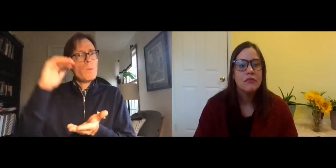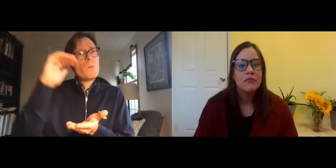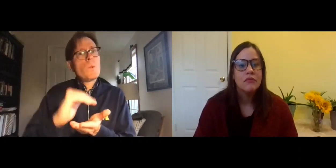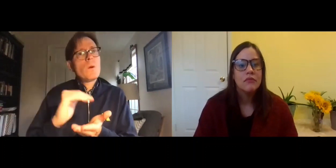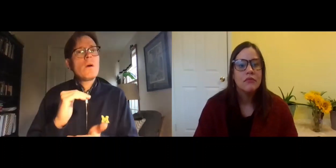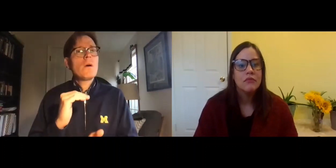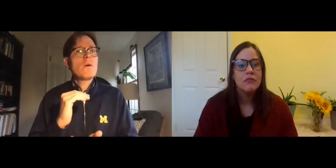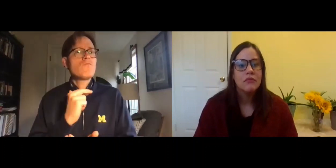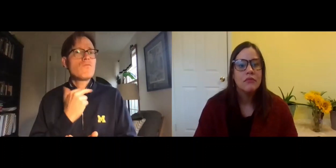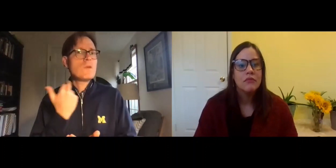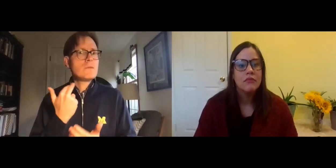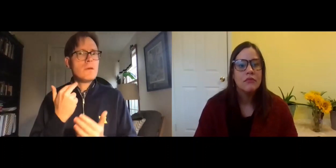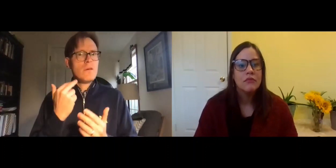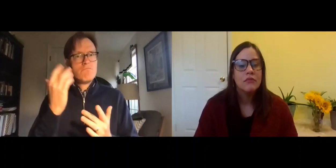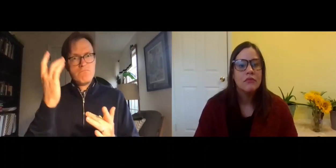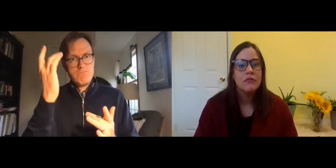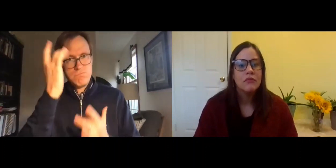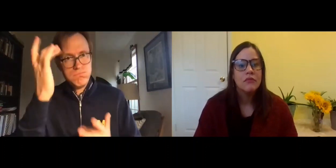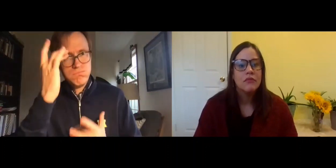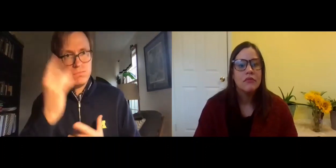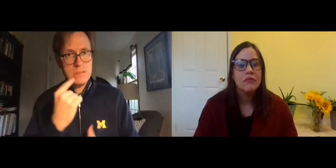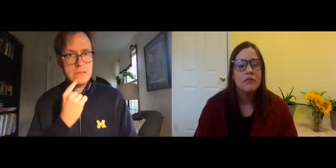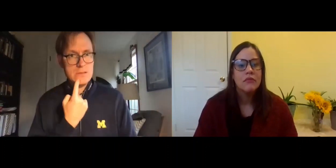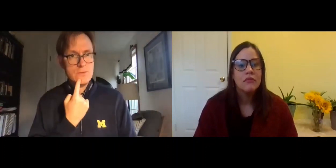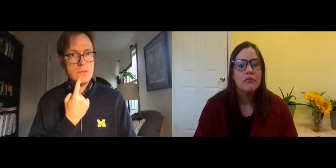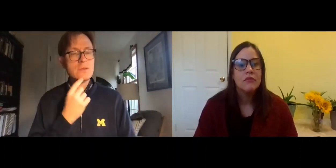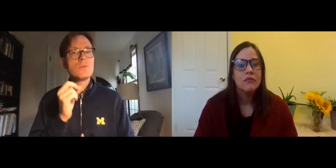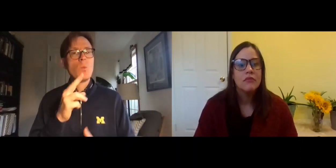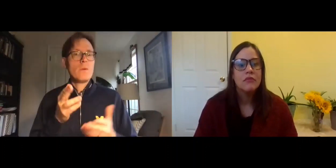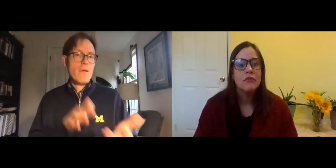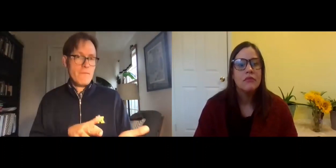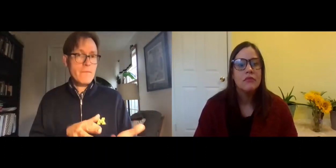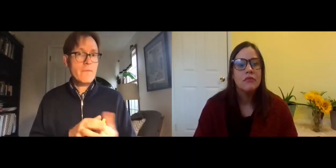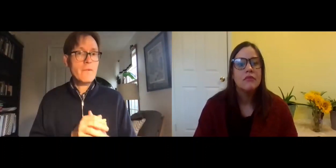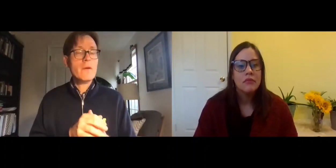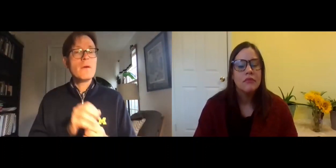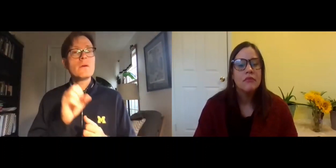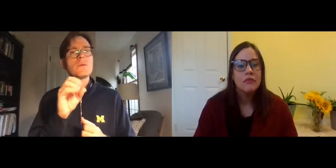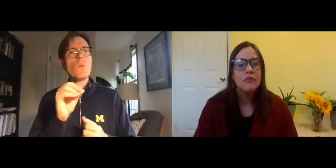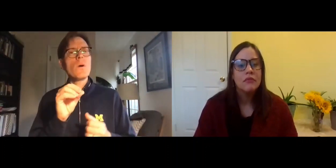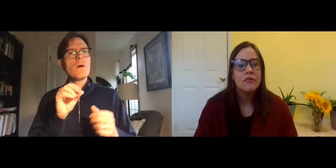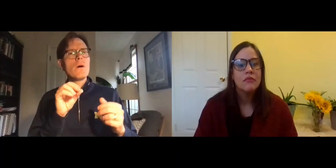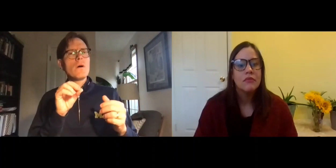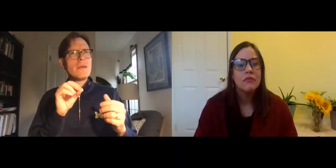They have some treatments available to help reduce the symptoms or reduce the severity,